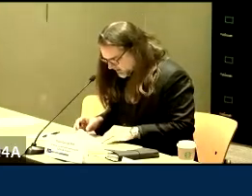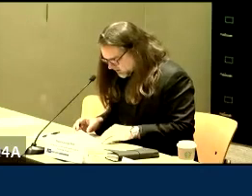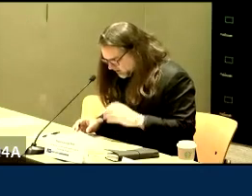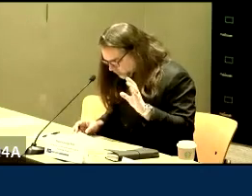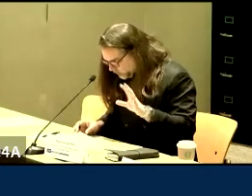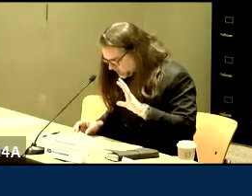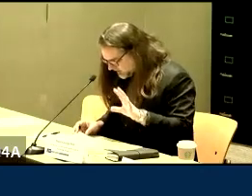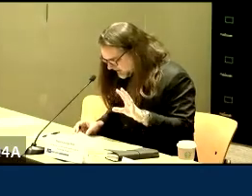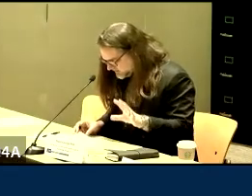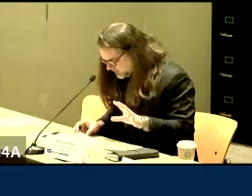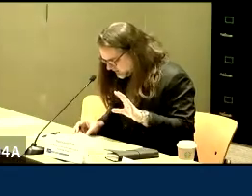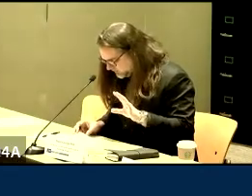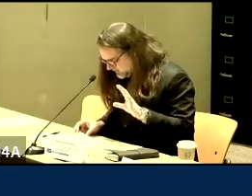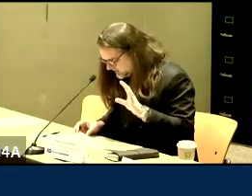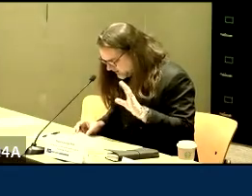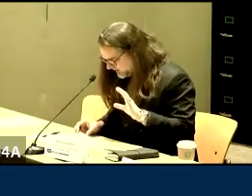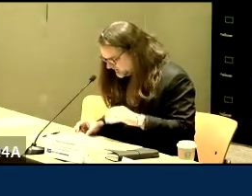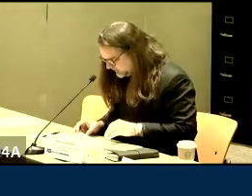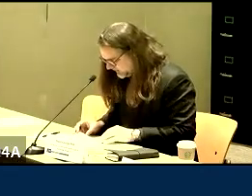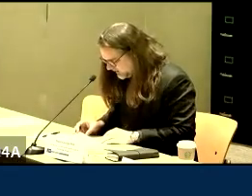Now, our work last year can be summed up simply.